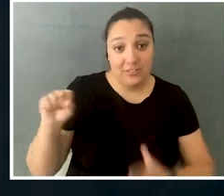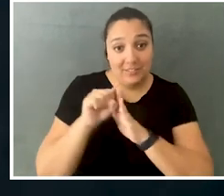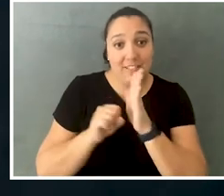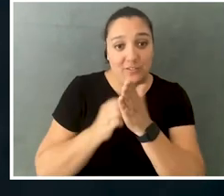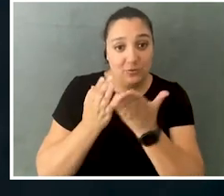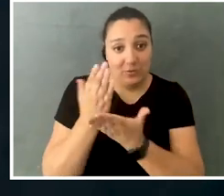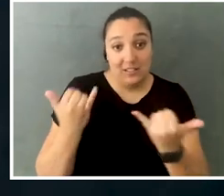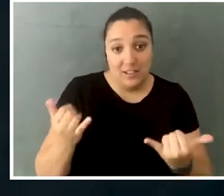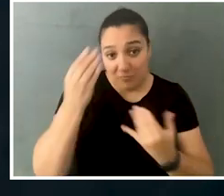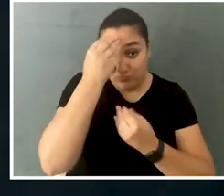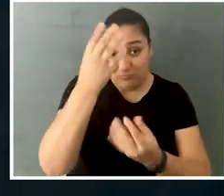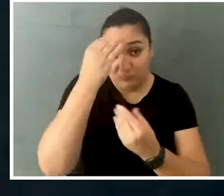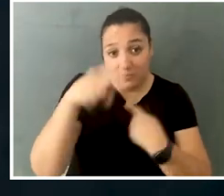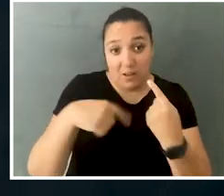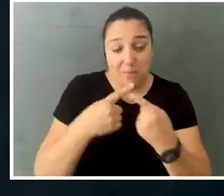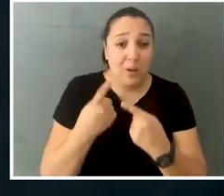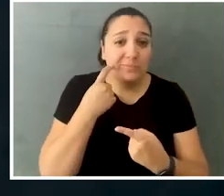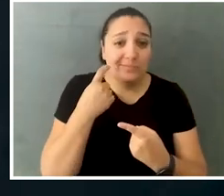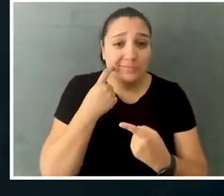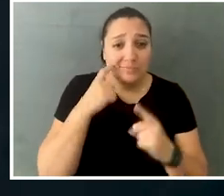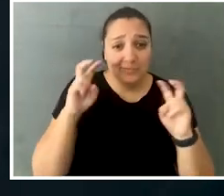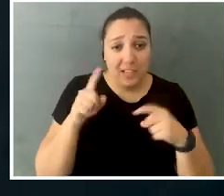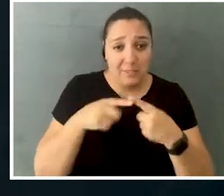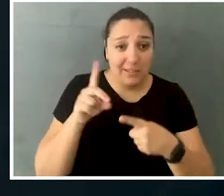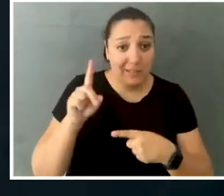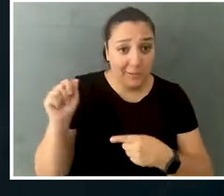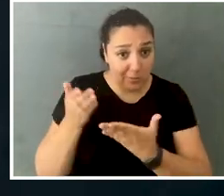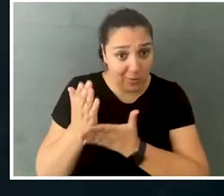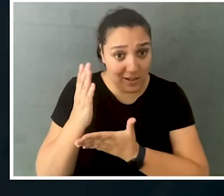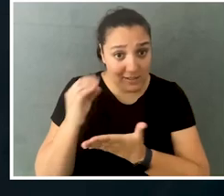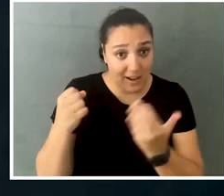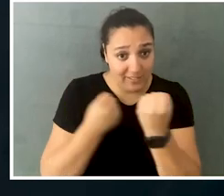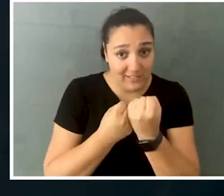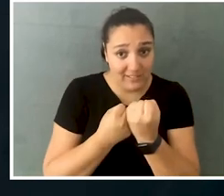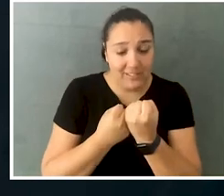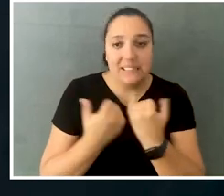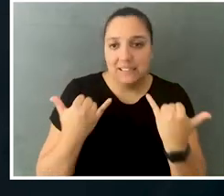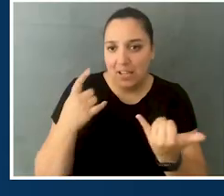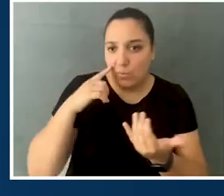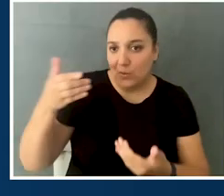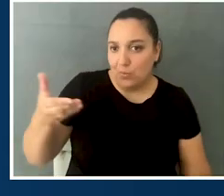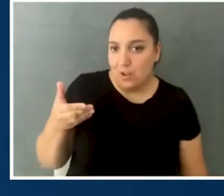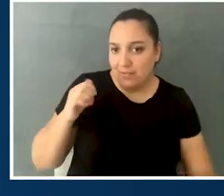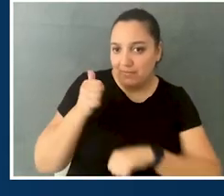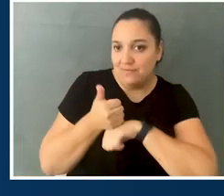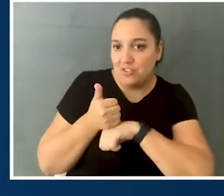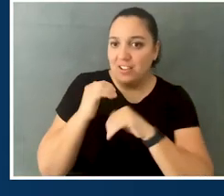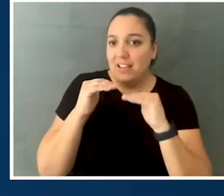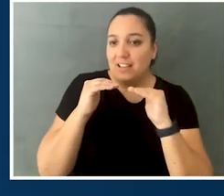where we bring you information on the most relevant topics regarding disability rights and advocacy. Today, we welcome the founder of